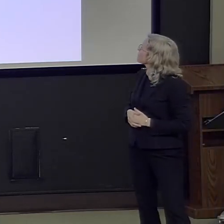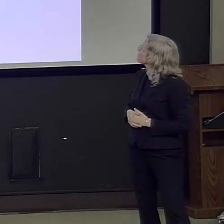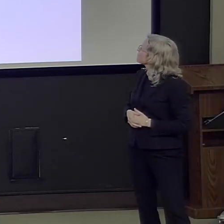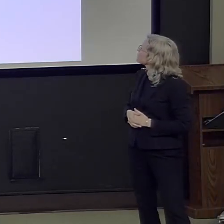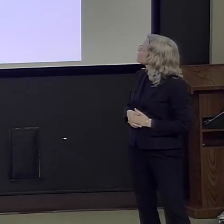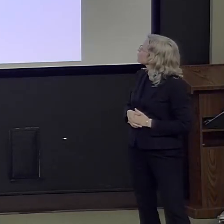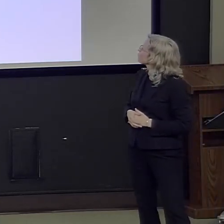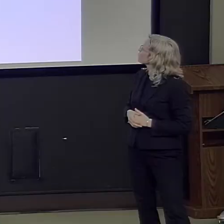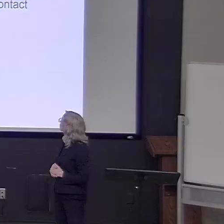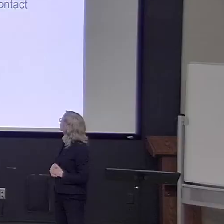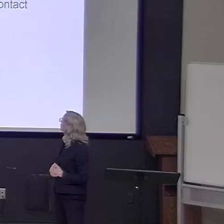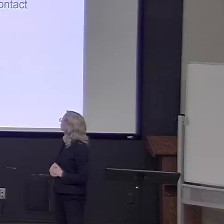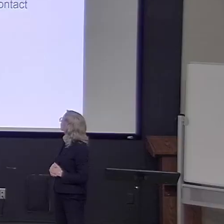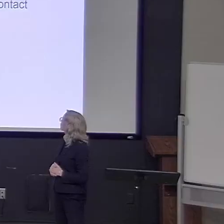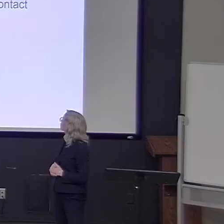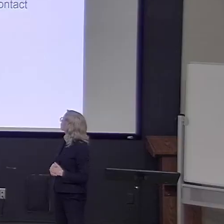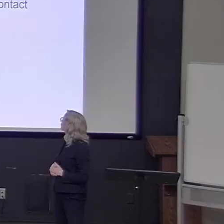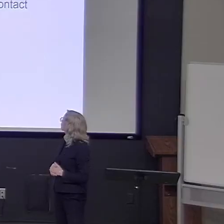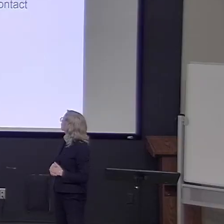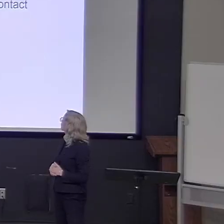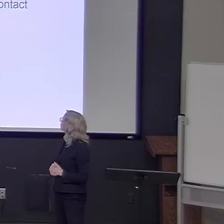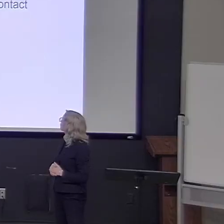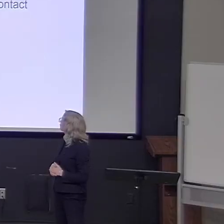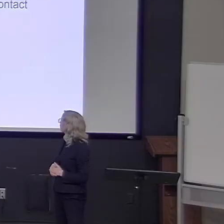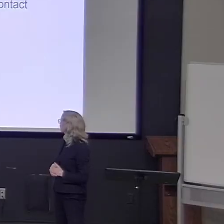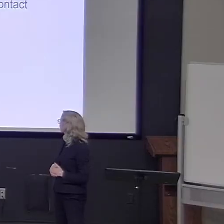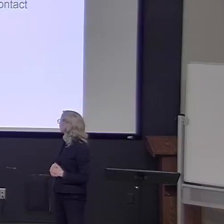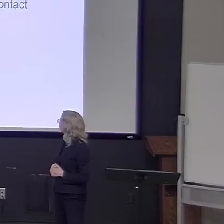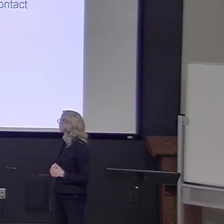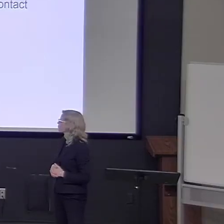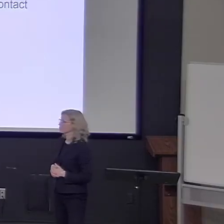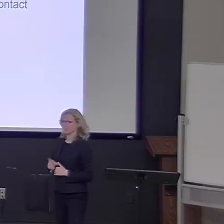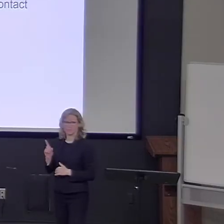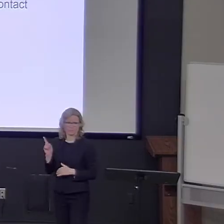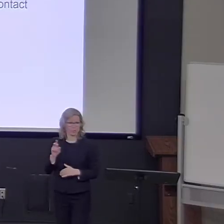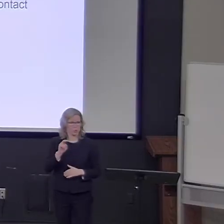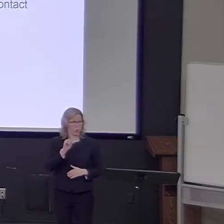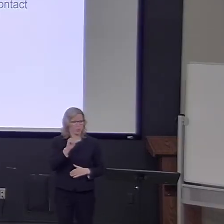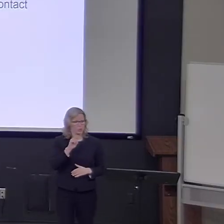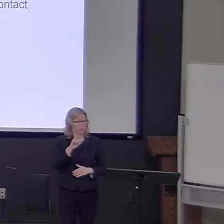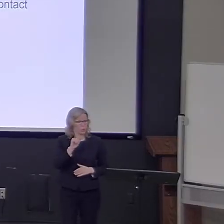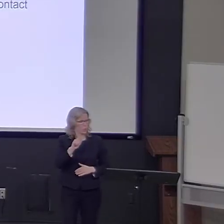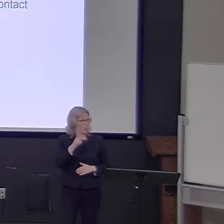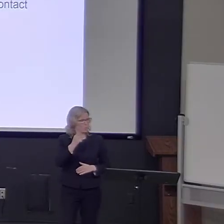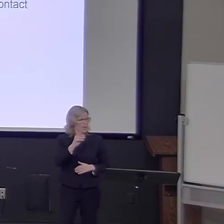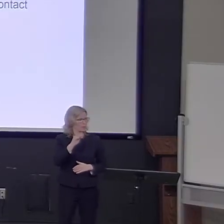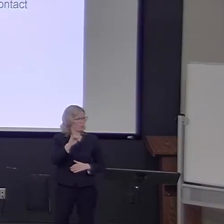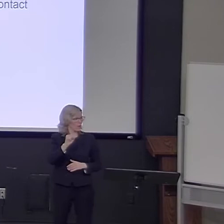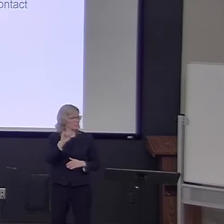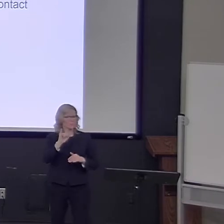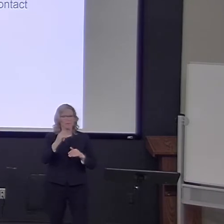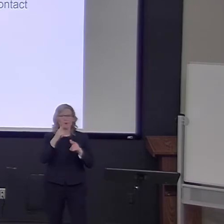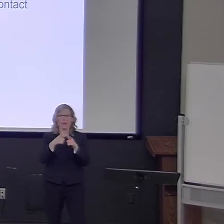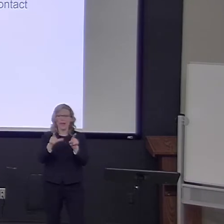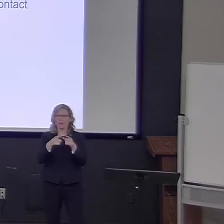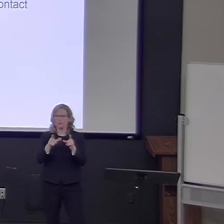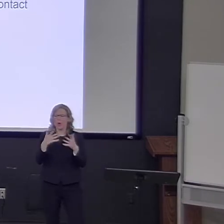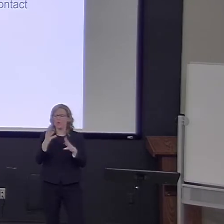That the neural pathways that our specialized for language are active during eye-to-eye contact. You guys all knew that.